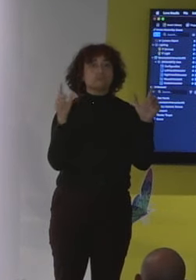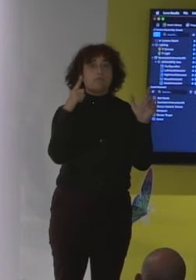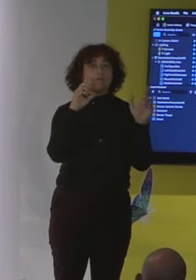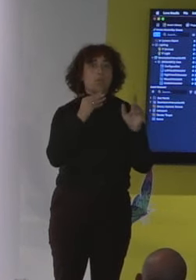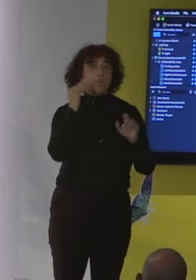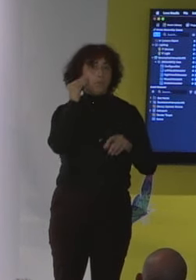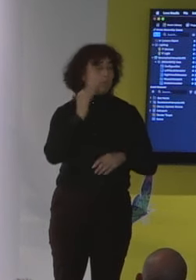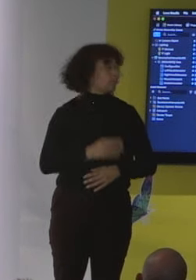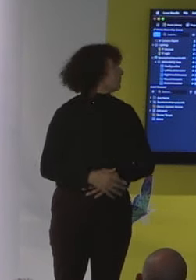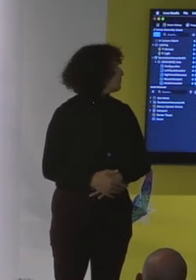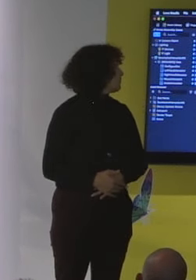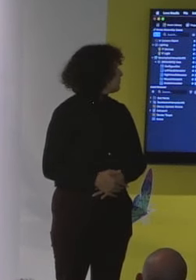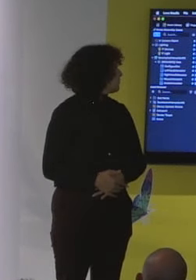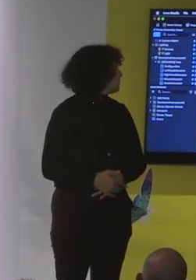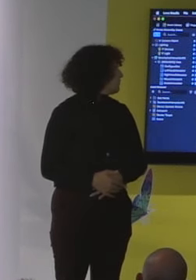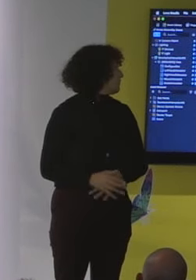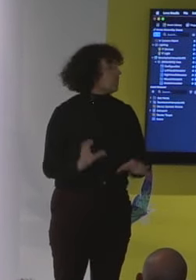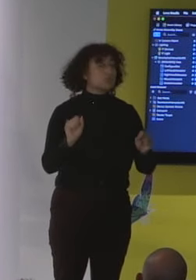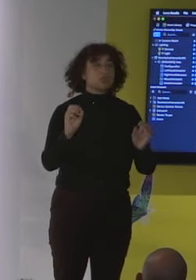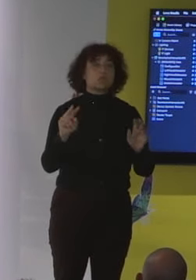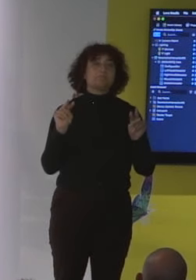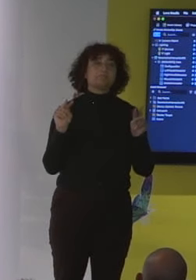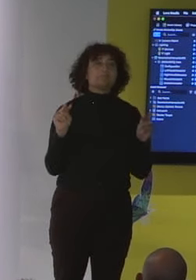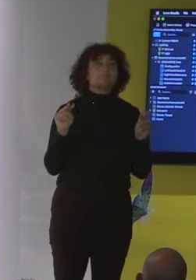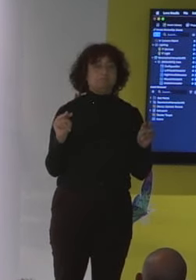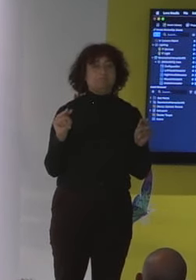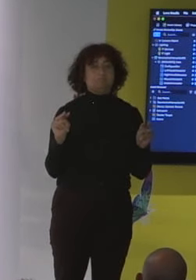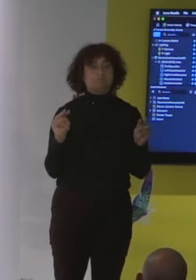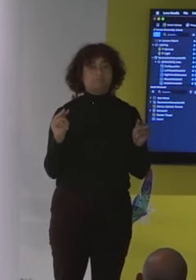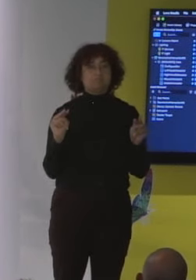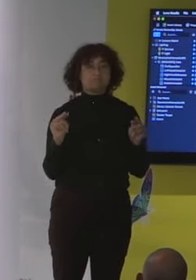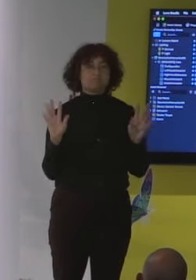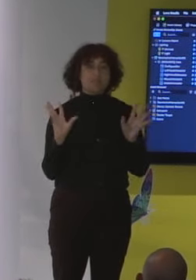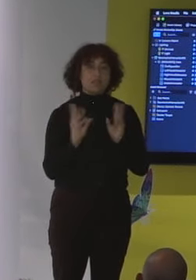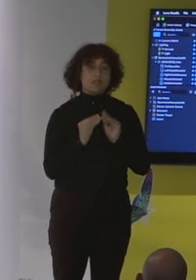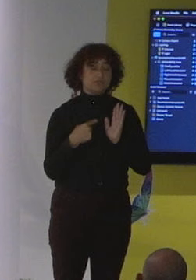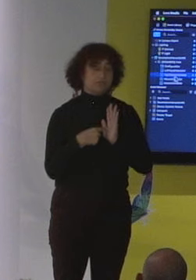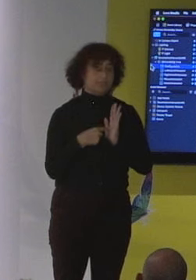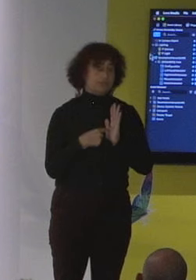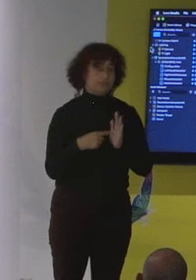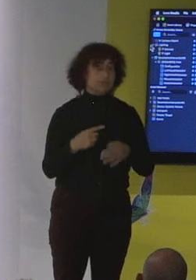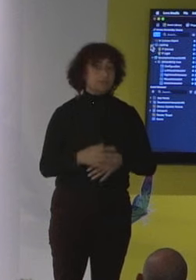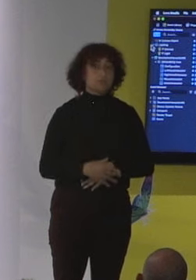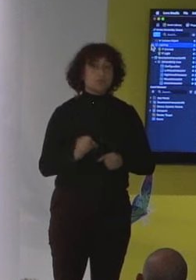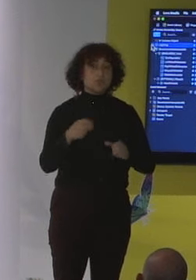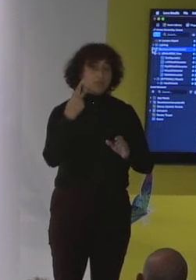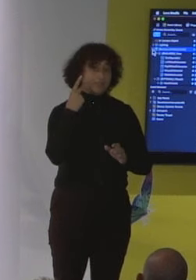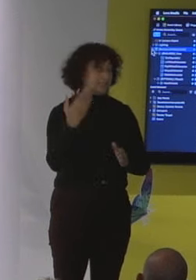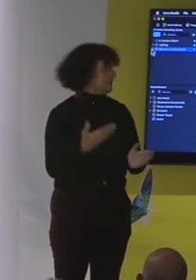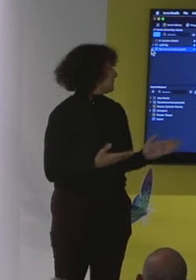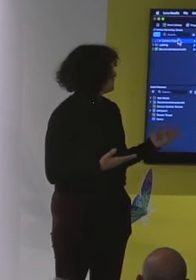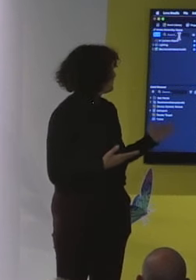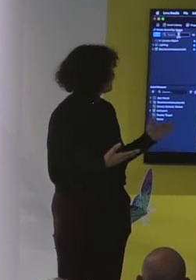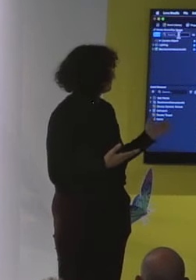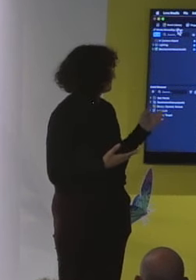So, let's take a look at this collection of examples. So, you'll see here that this scene hierarchy